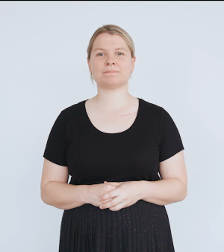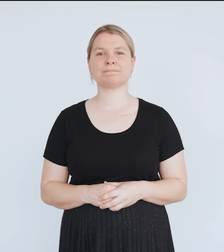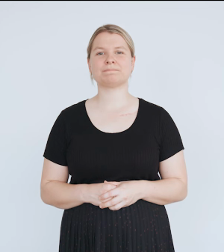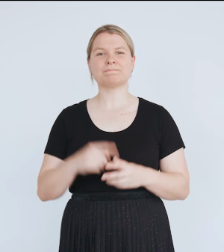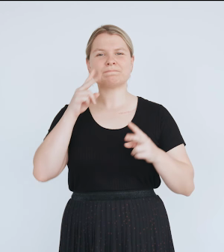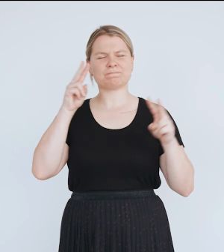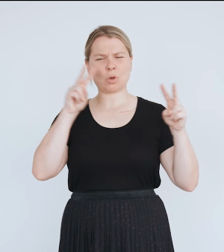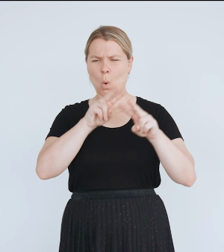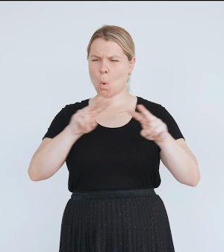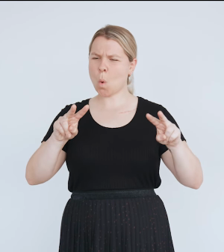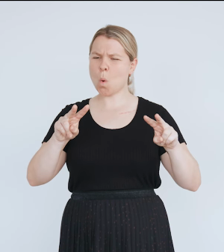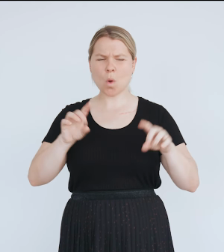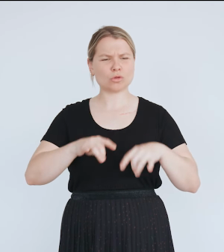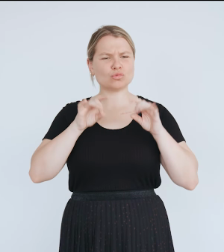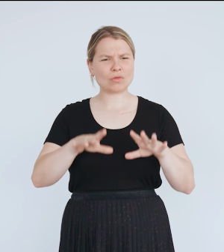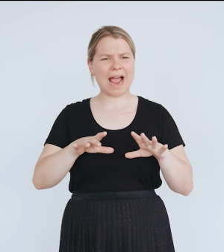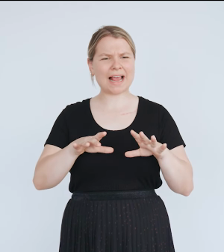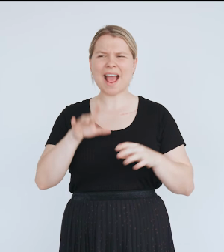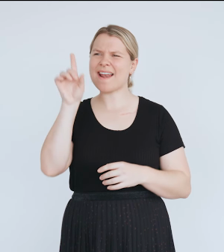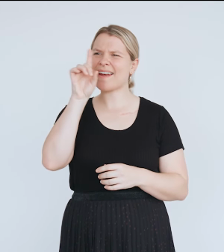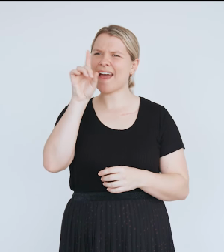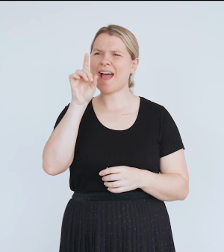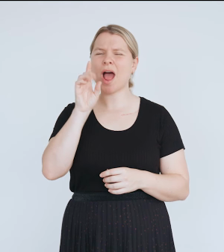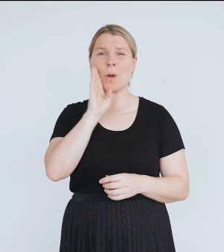When I look at Australia in the here and now, what is missing